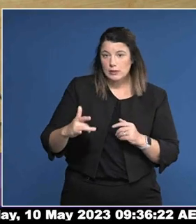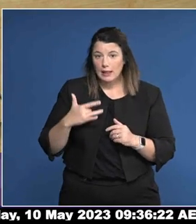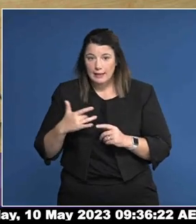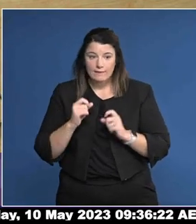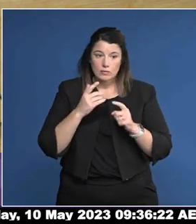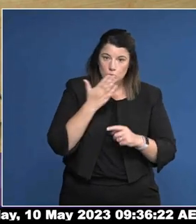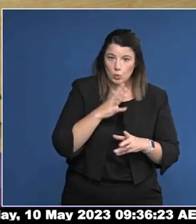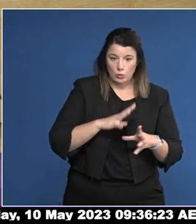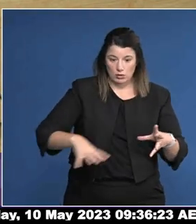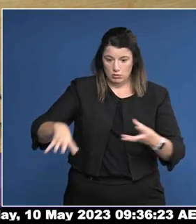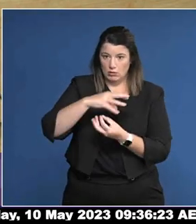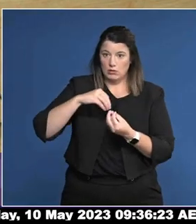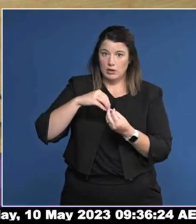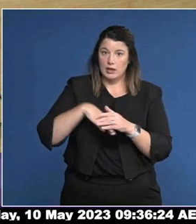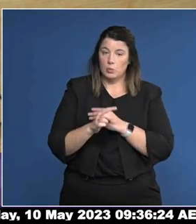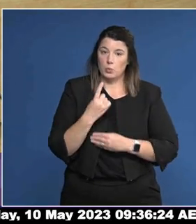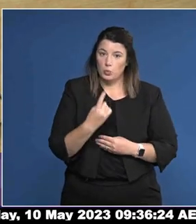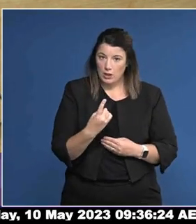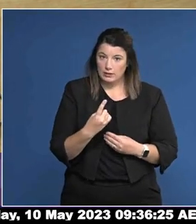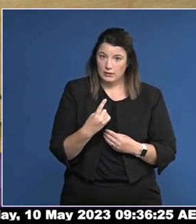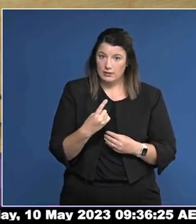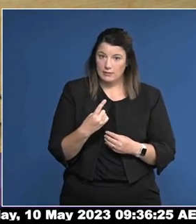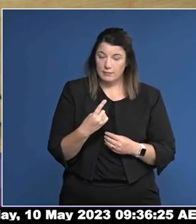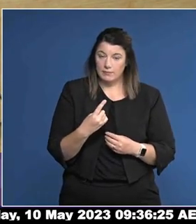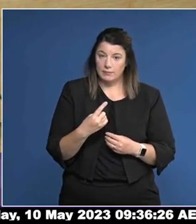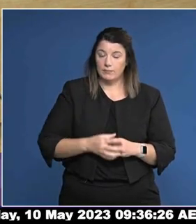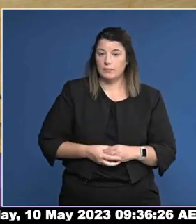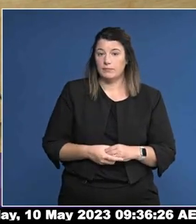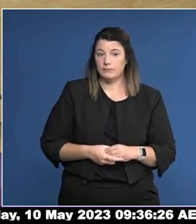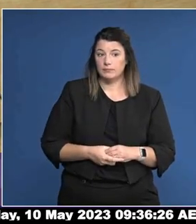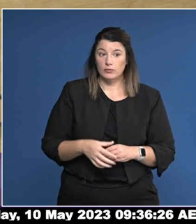Yes. MS EASTMAN: That context is not just looking at the particular incident